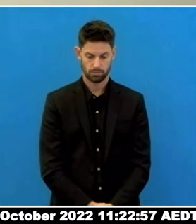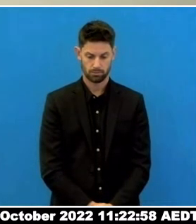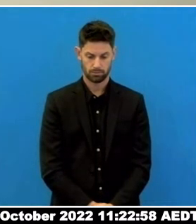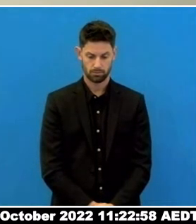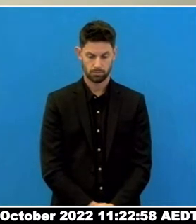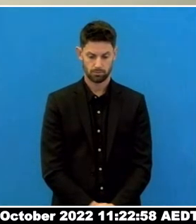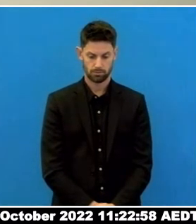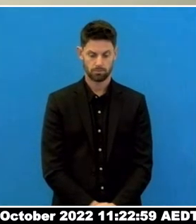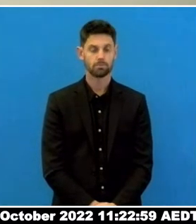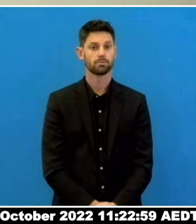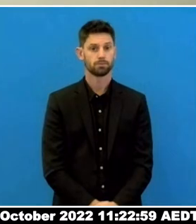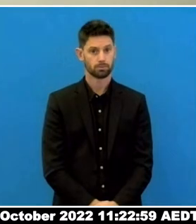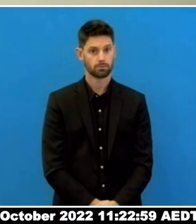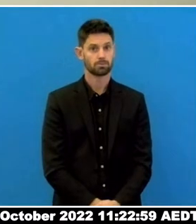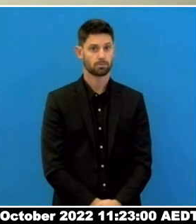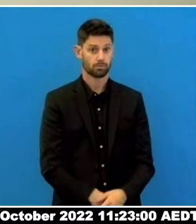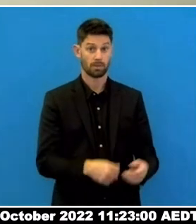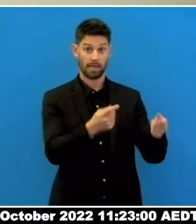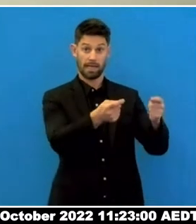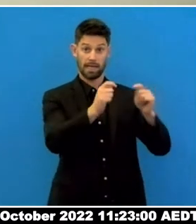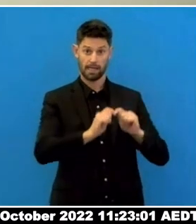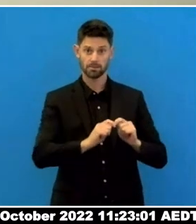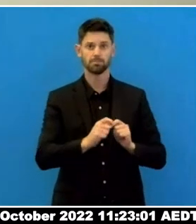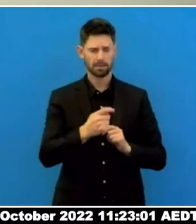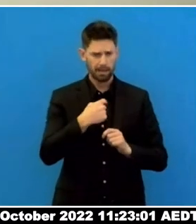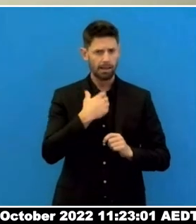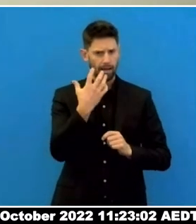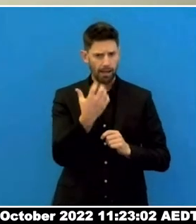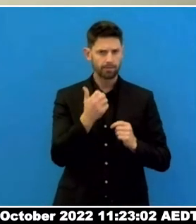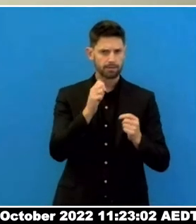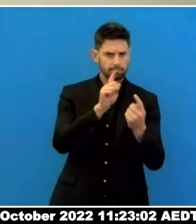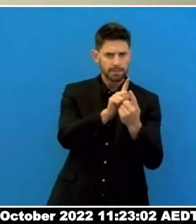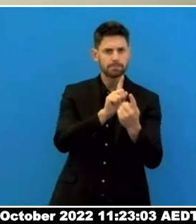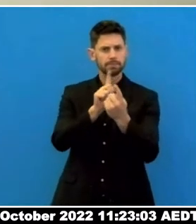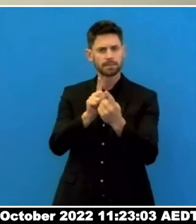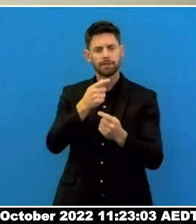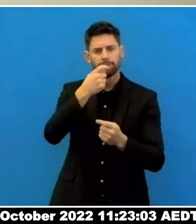Yes. “I have some contact with other people who were in Nauru through Facebook.